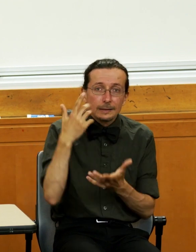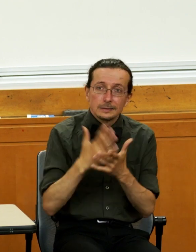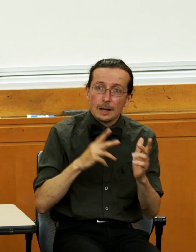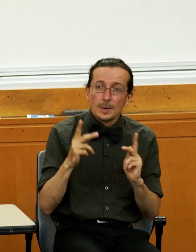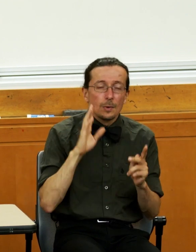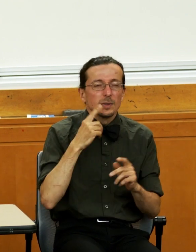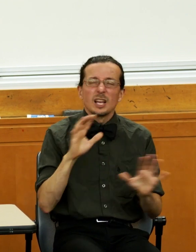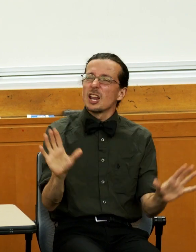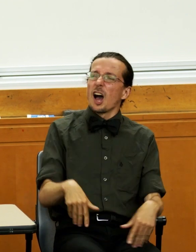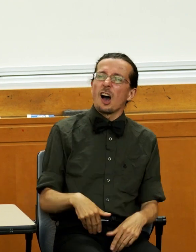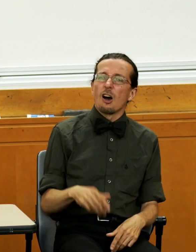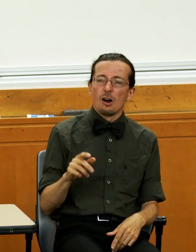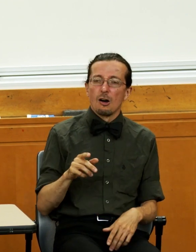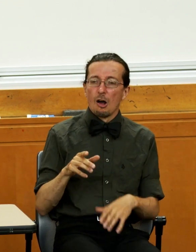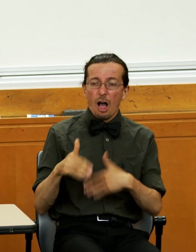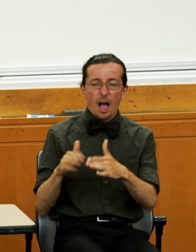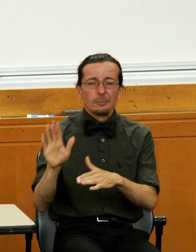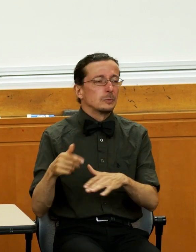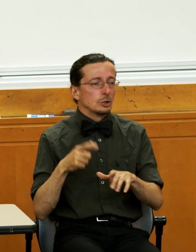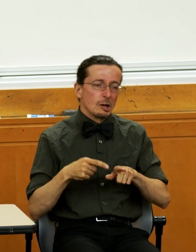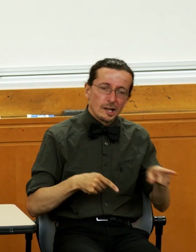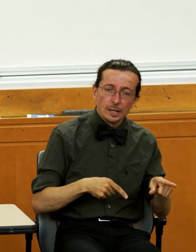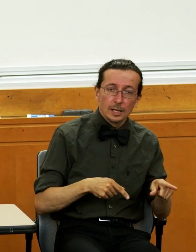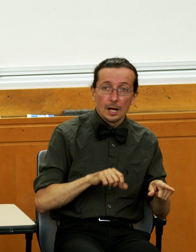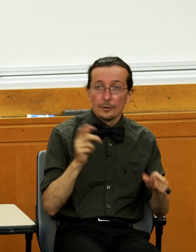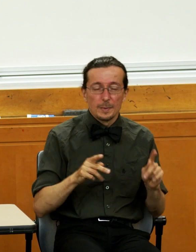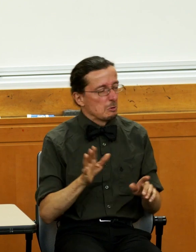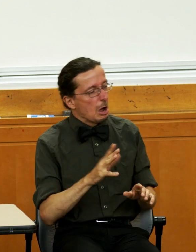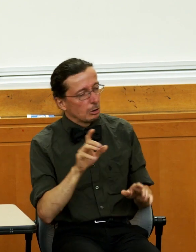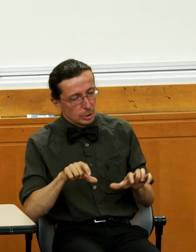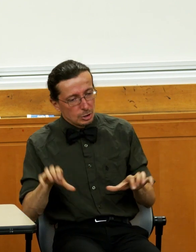like, “No, no, we should do it this way! No, no, we should do it that way!” And that's why I talked